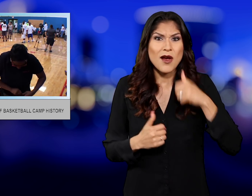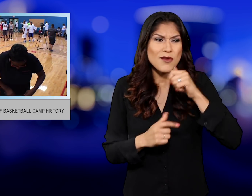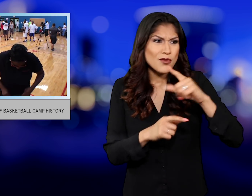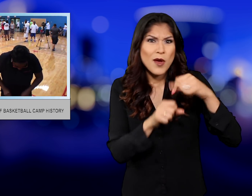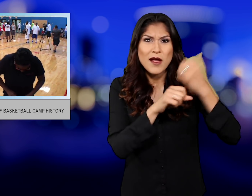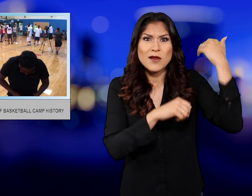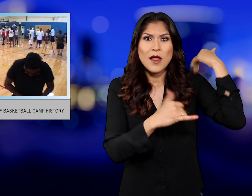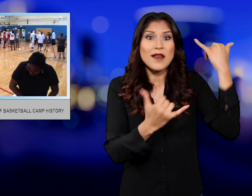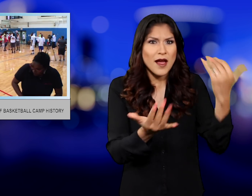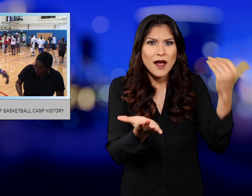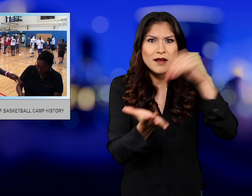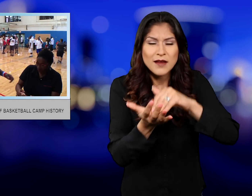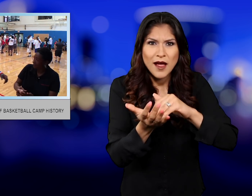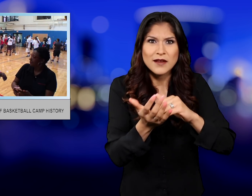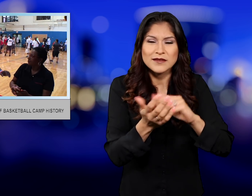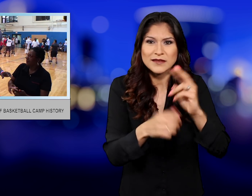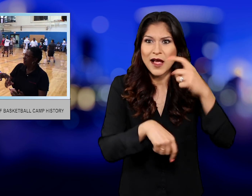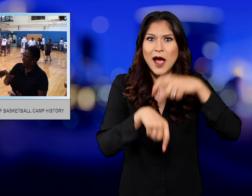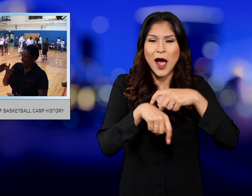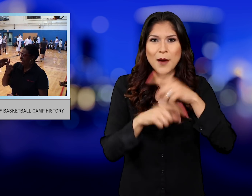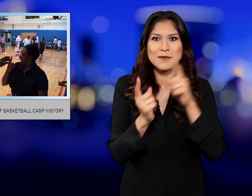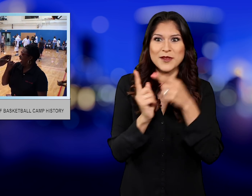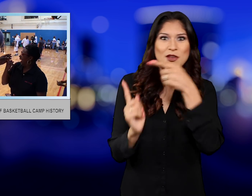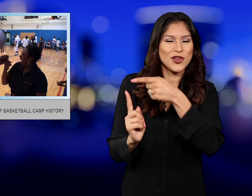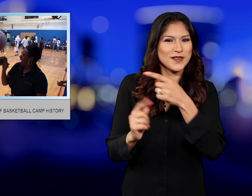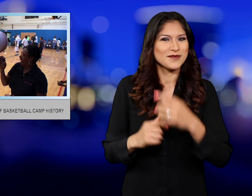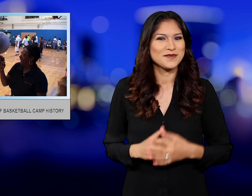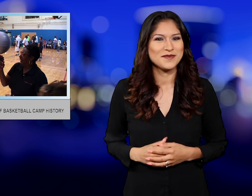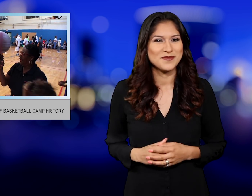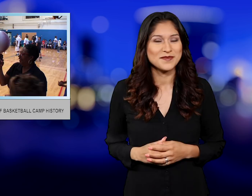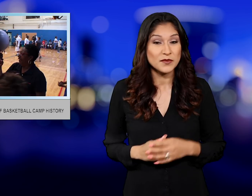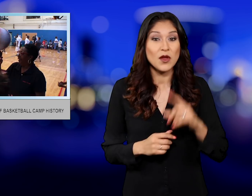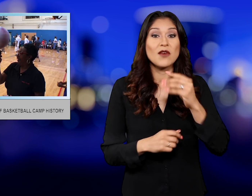young girl again for the first time in 20 years.